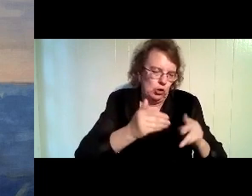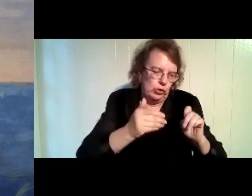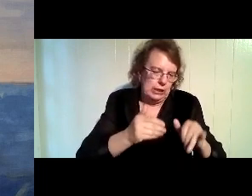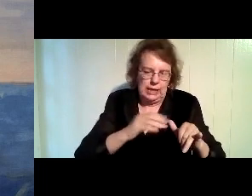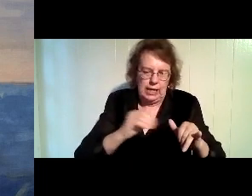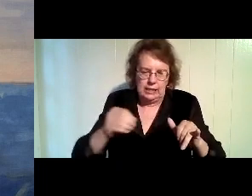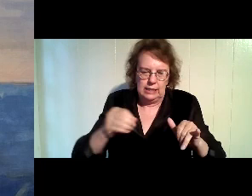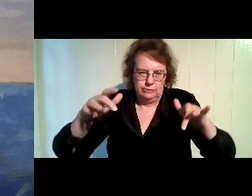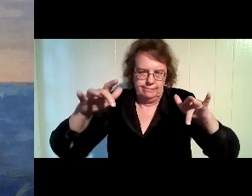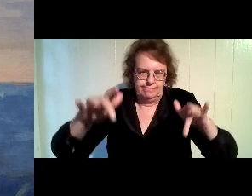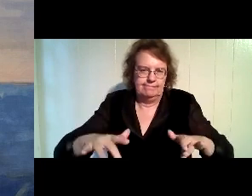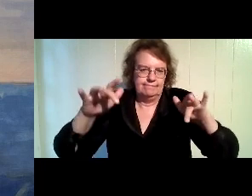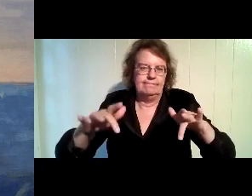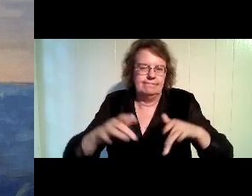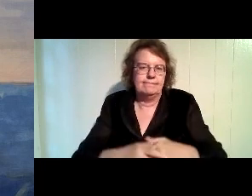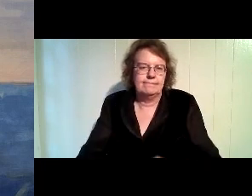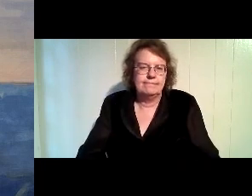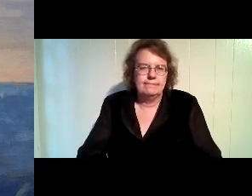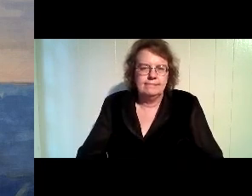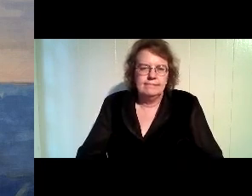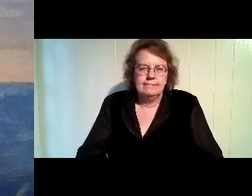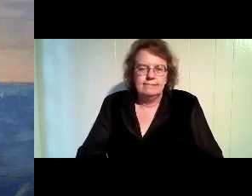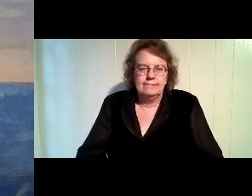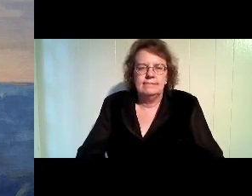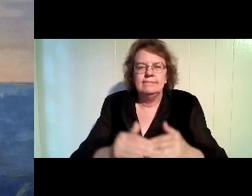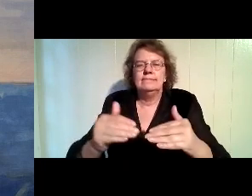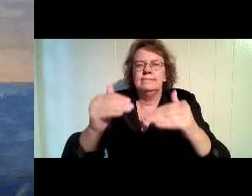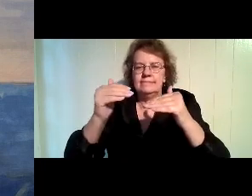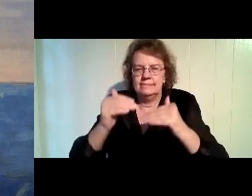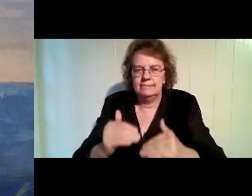So. The next section under speech is dictate text and